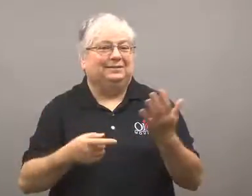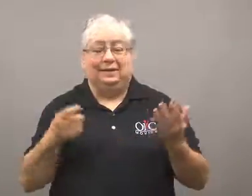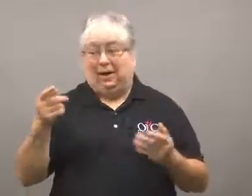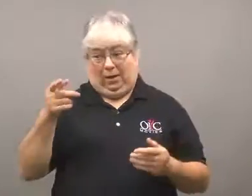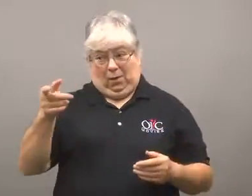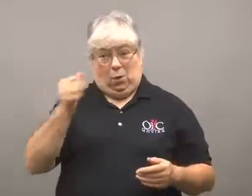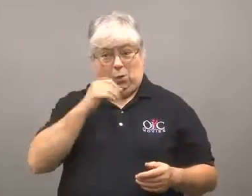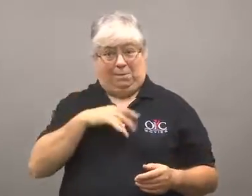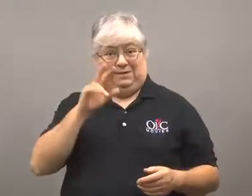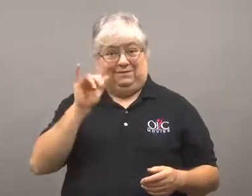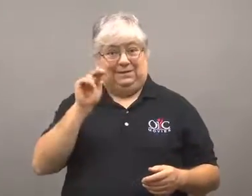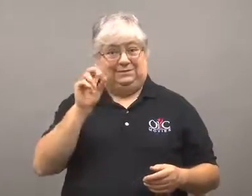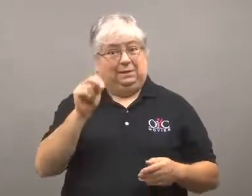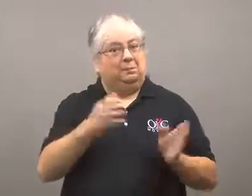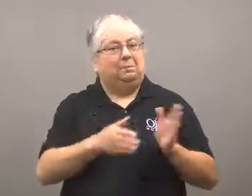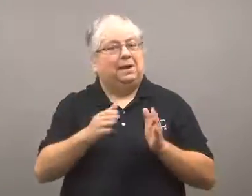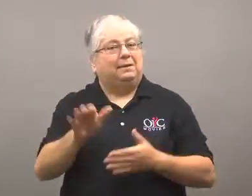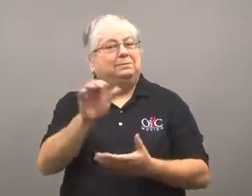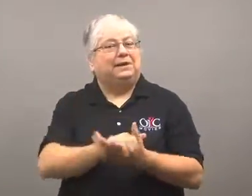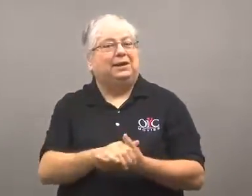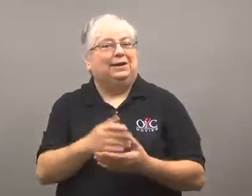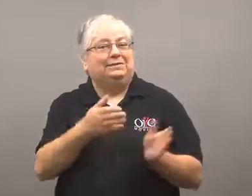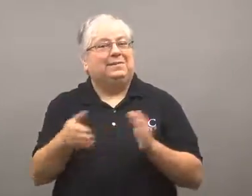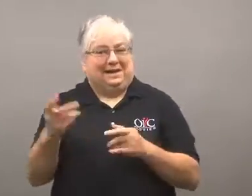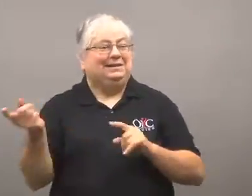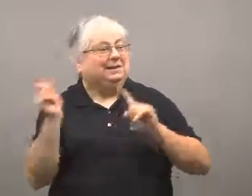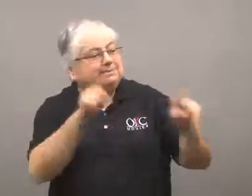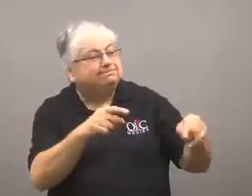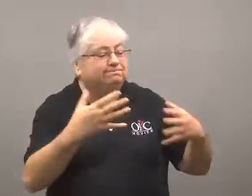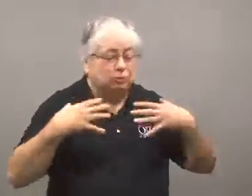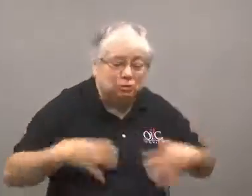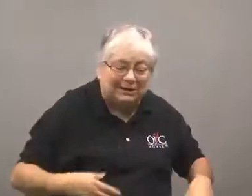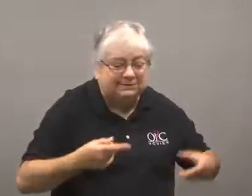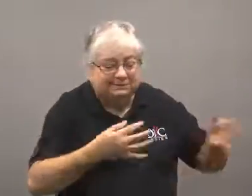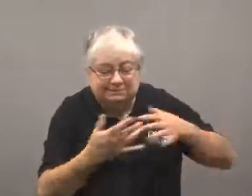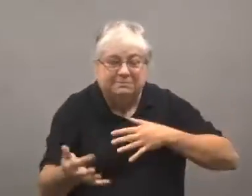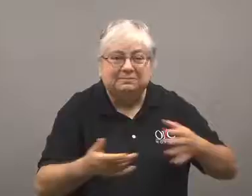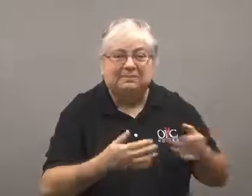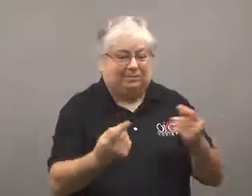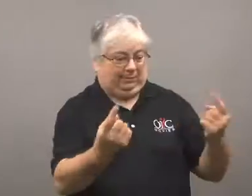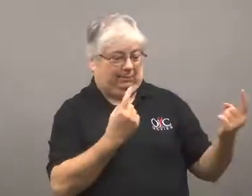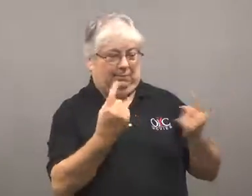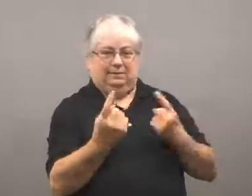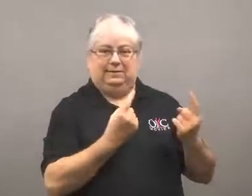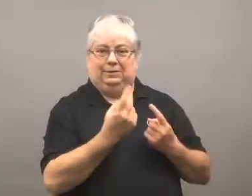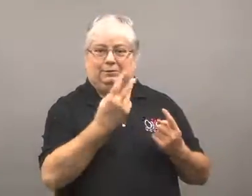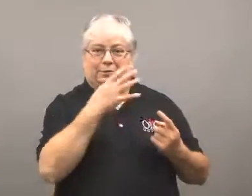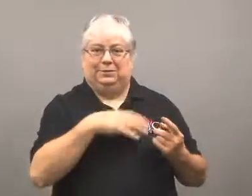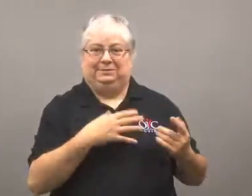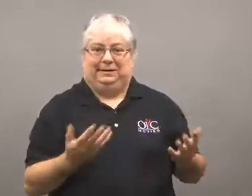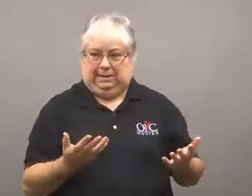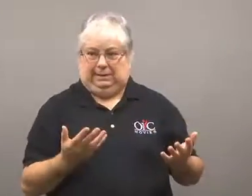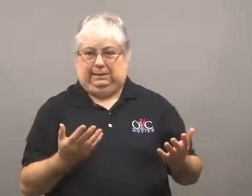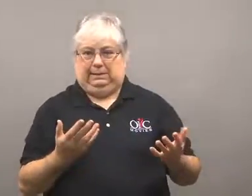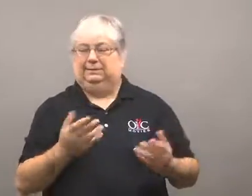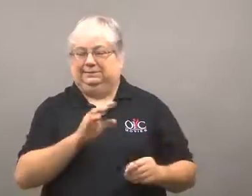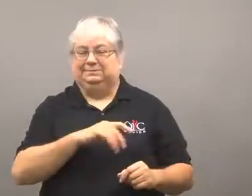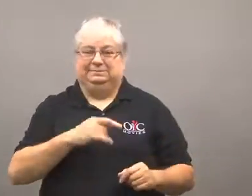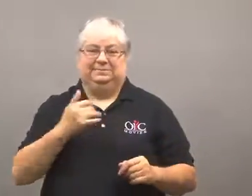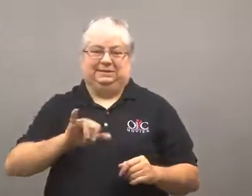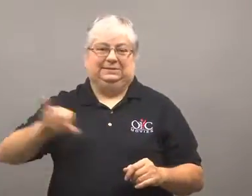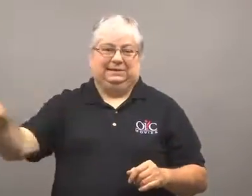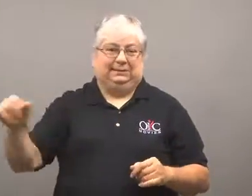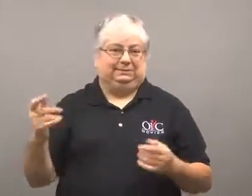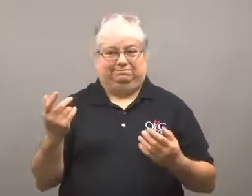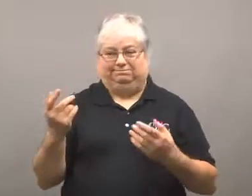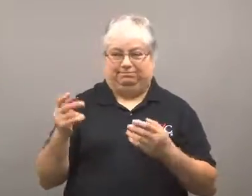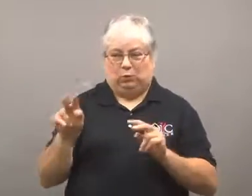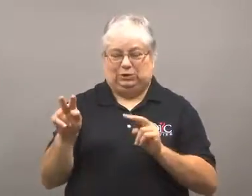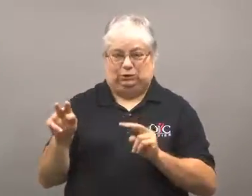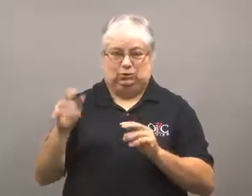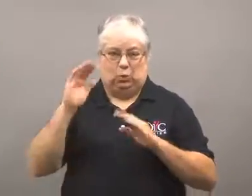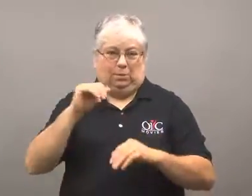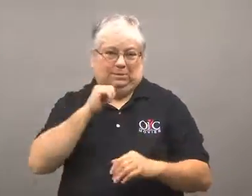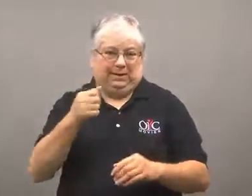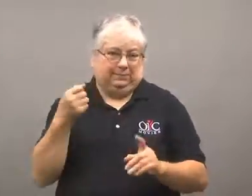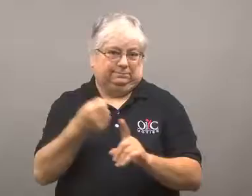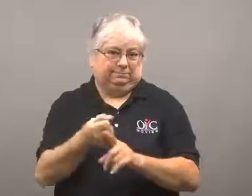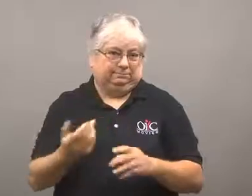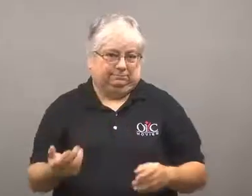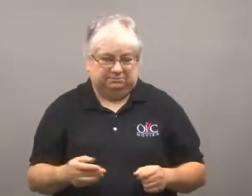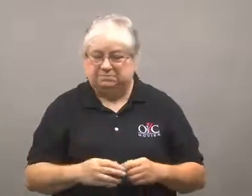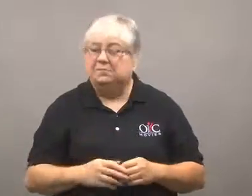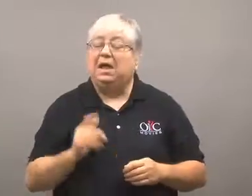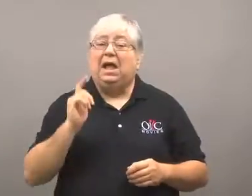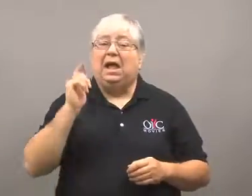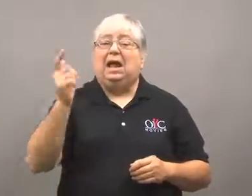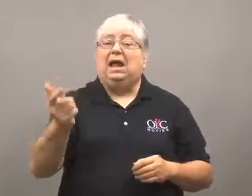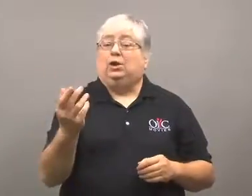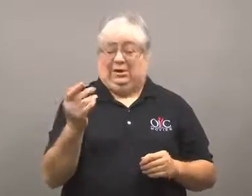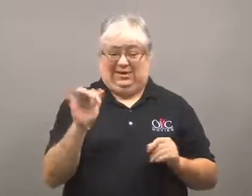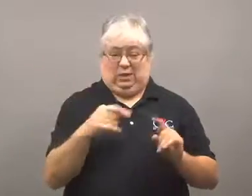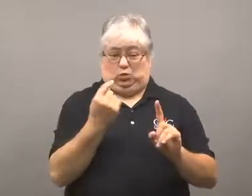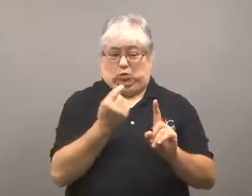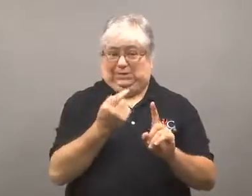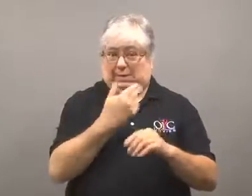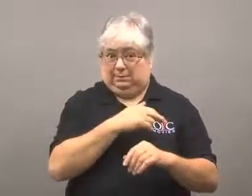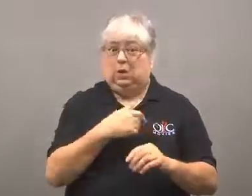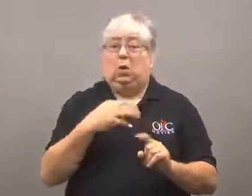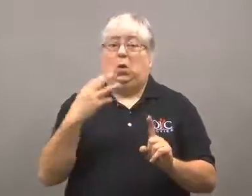She's planning to be married, and the two women helped her in the store.